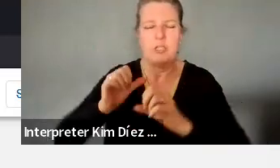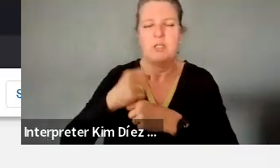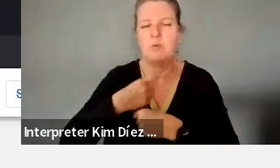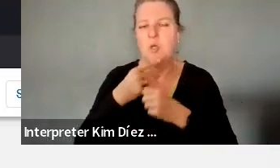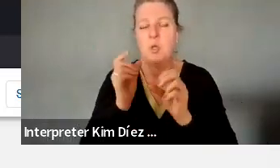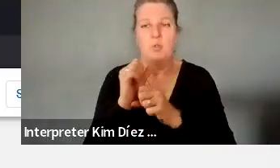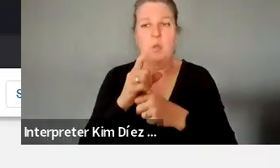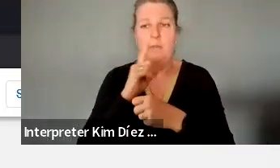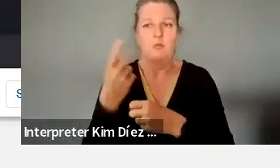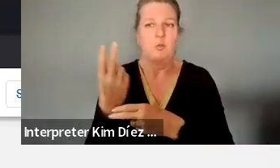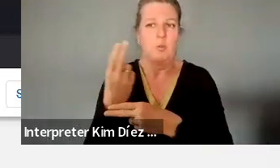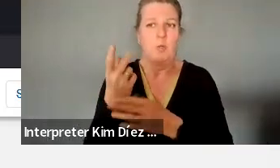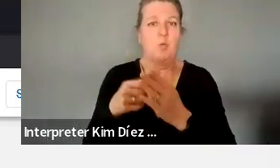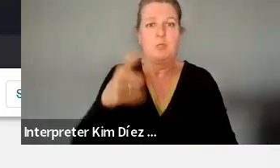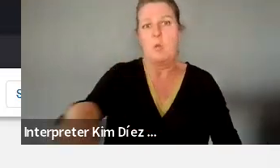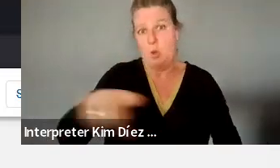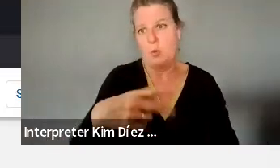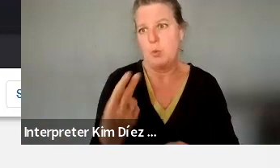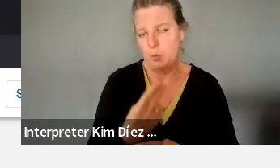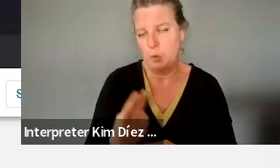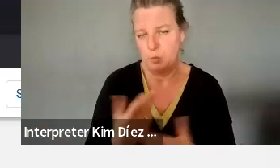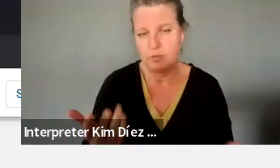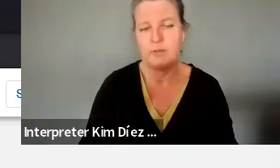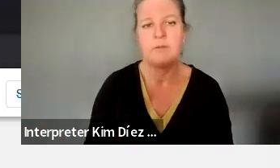that we're using the same one.